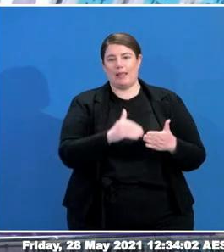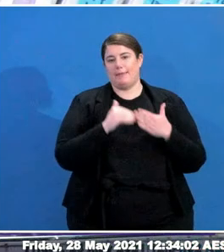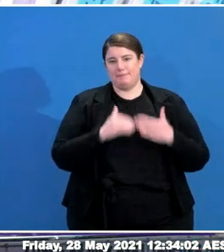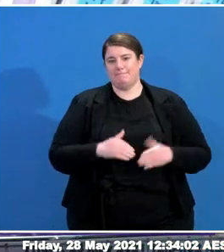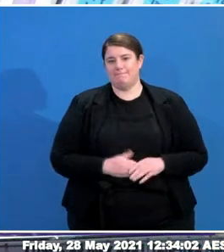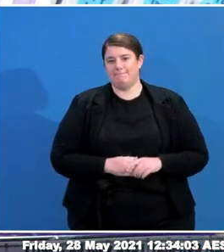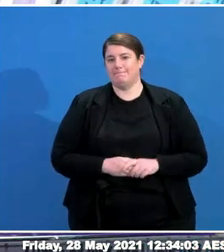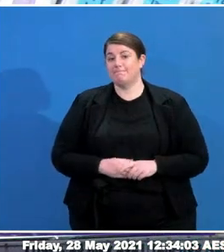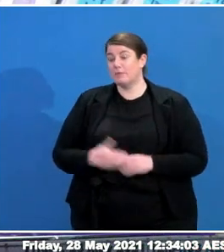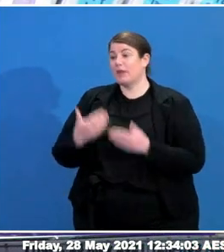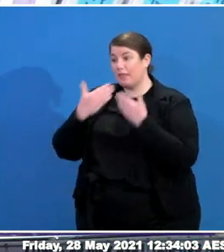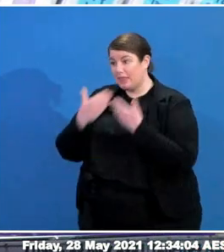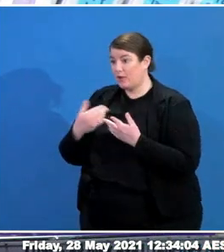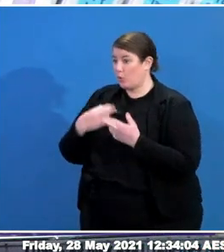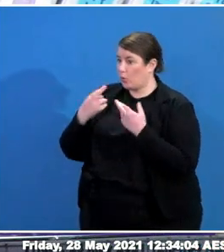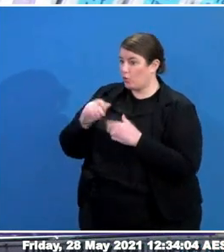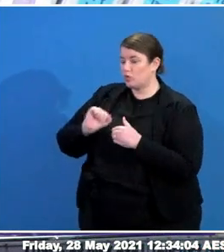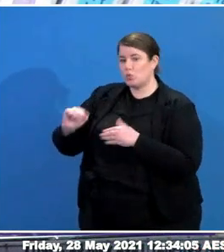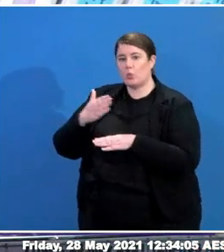Thank you and I wish the Commission well in its work, I really do.